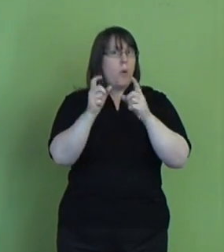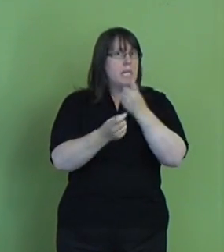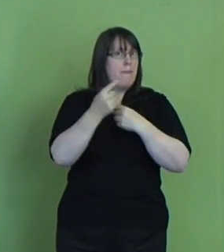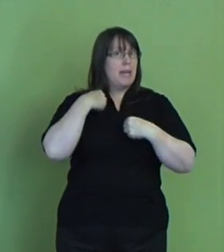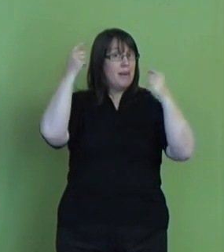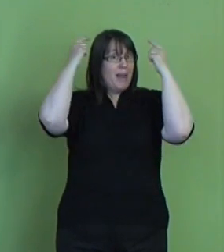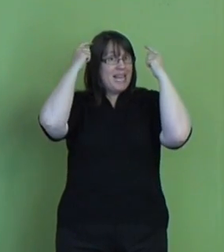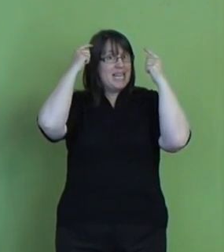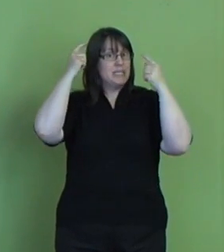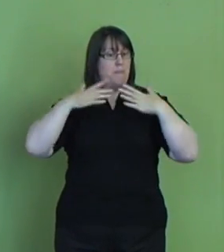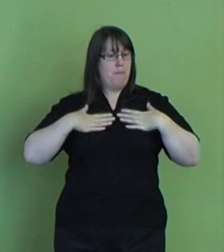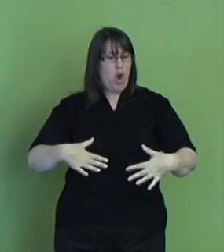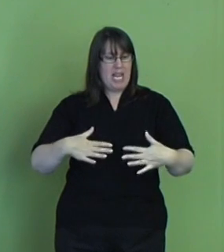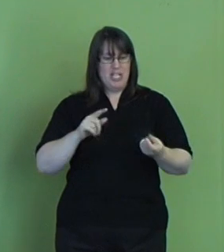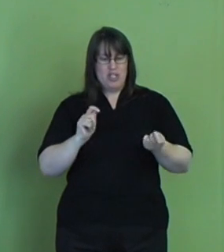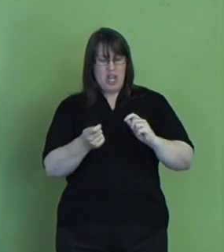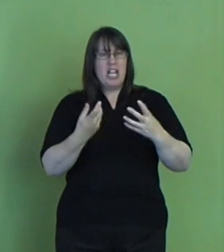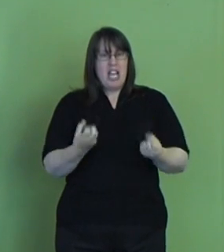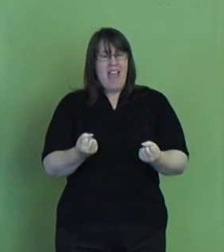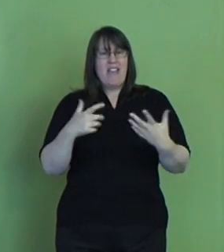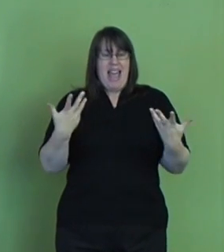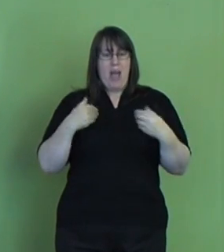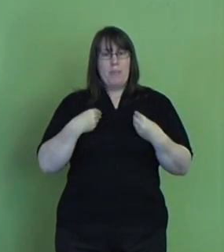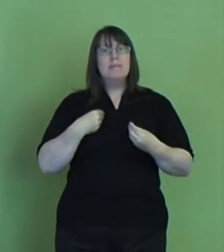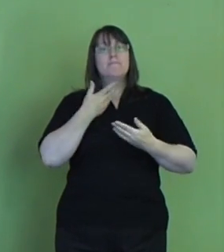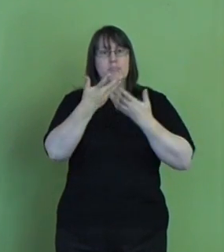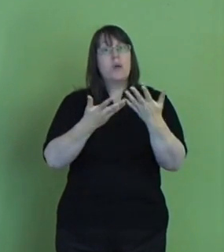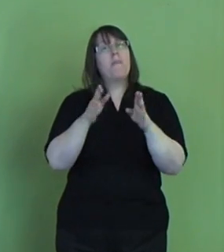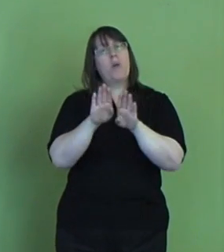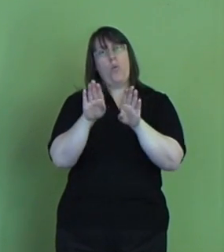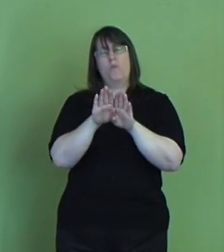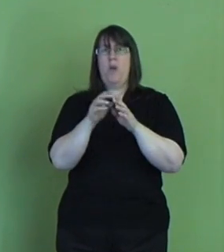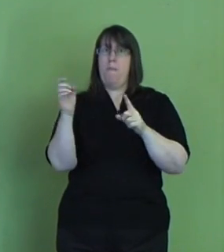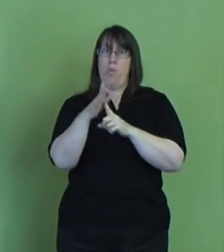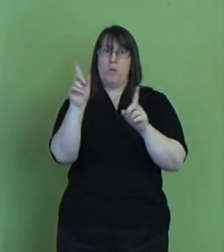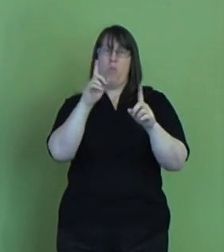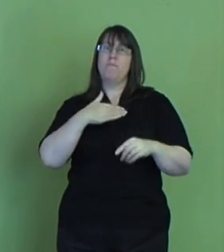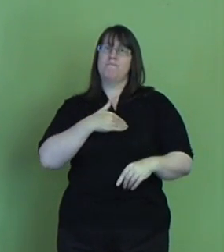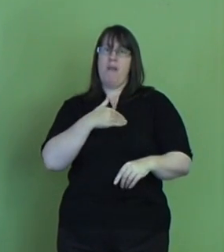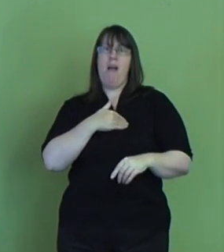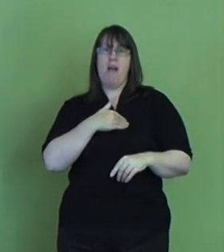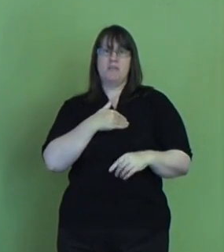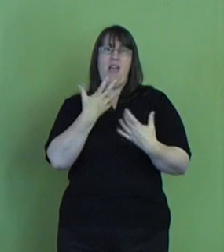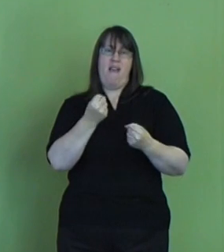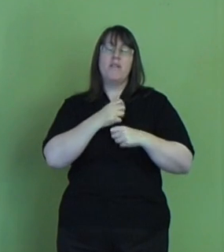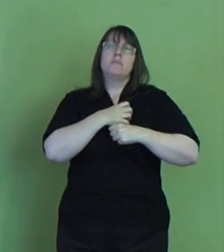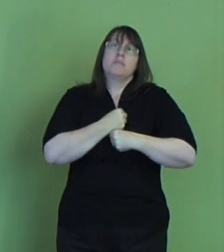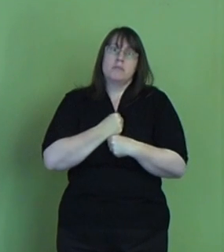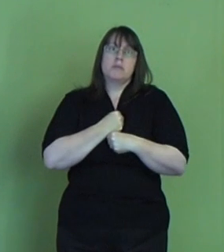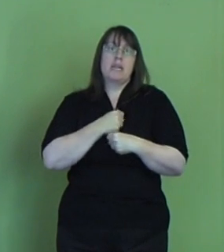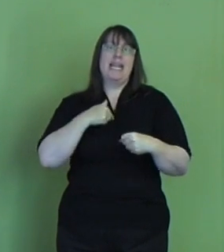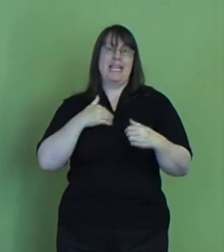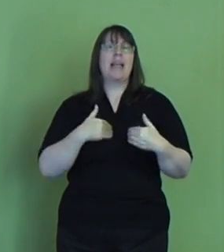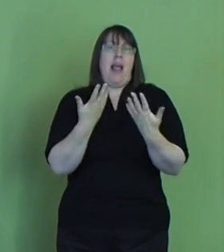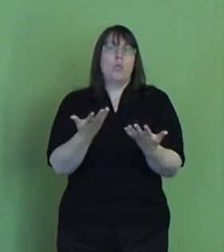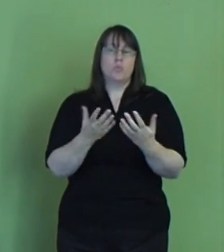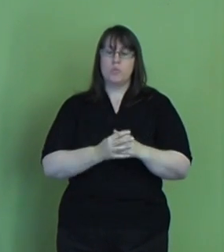inside your body, and inside your heart.